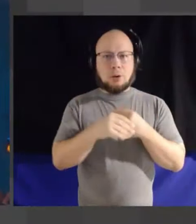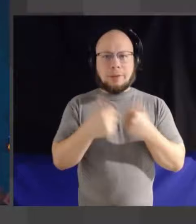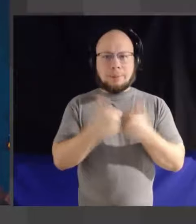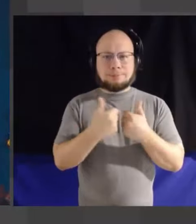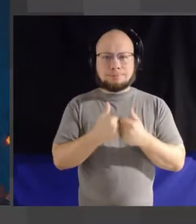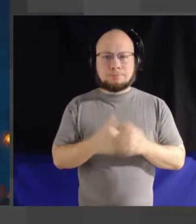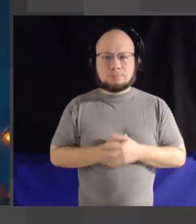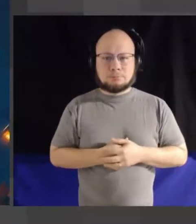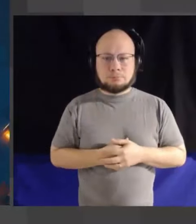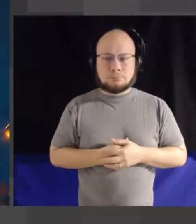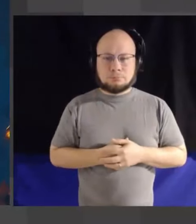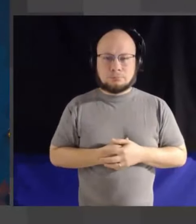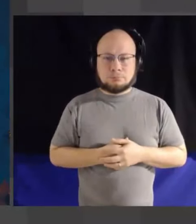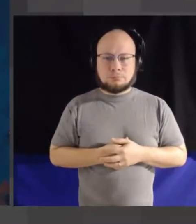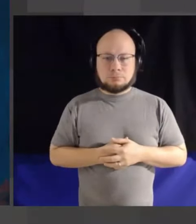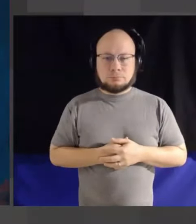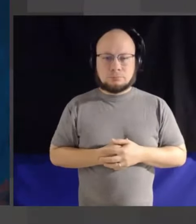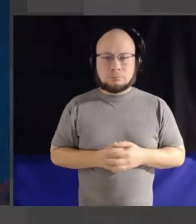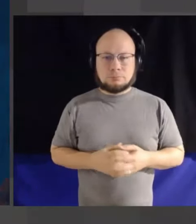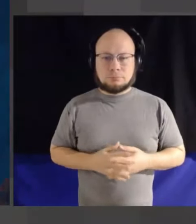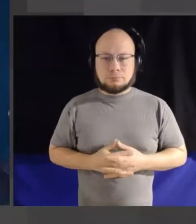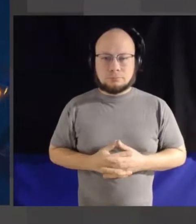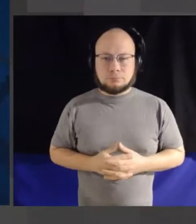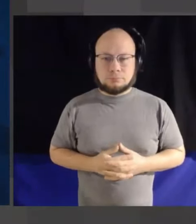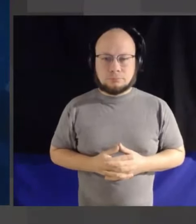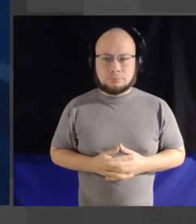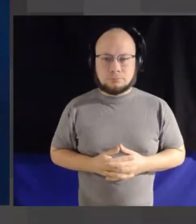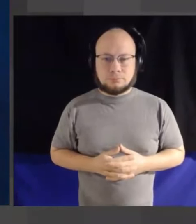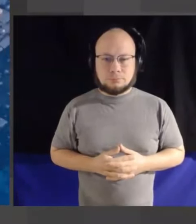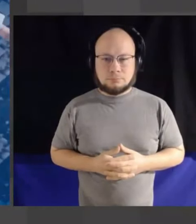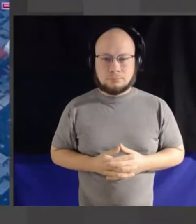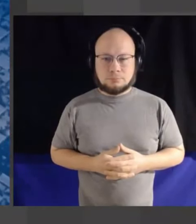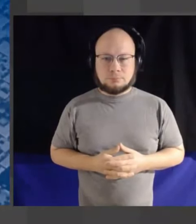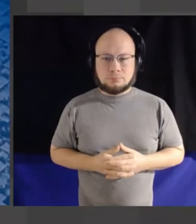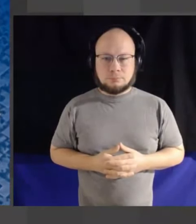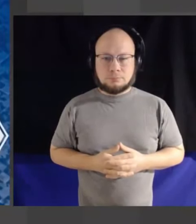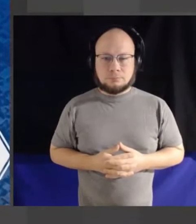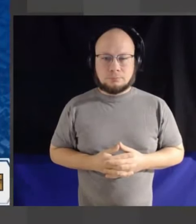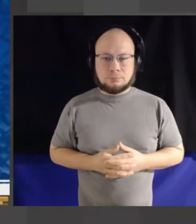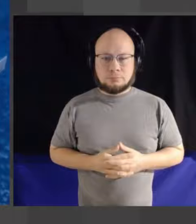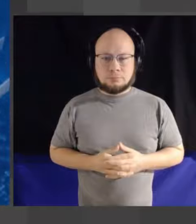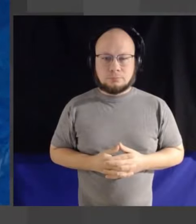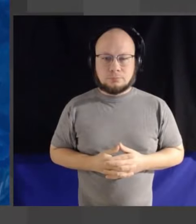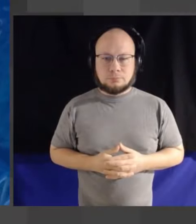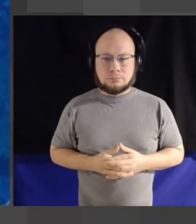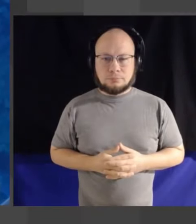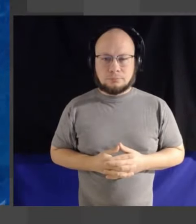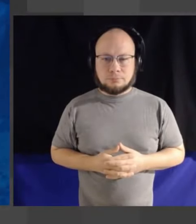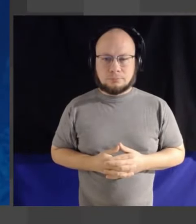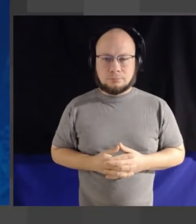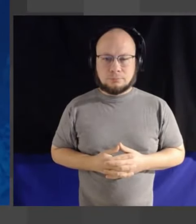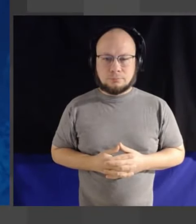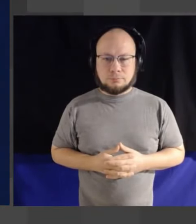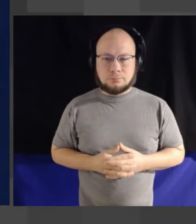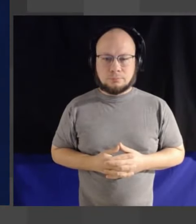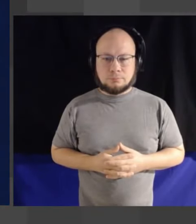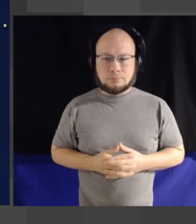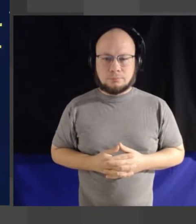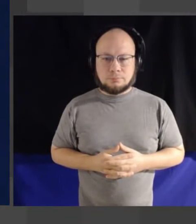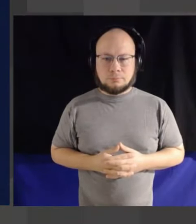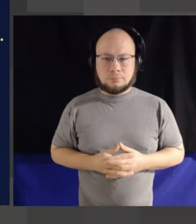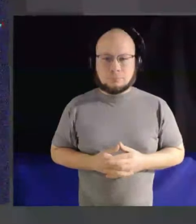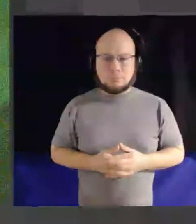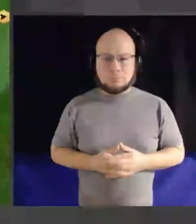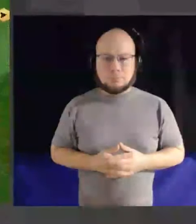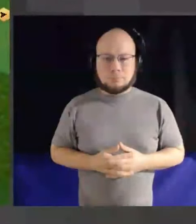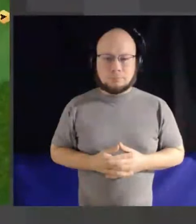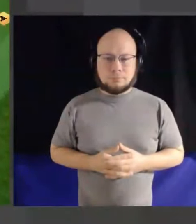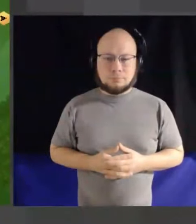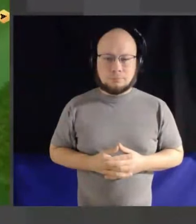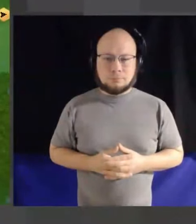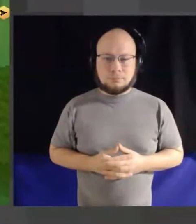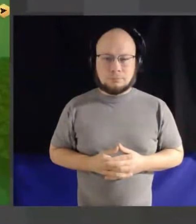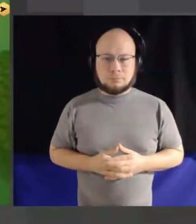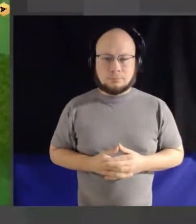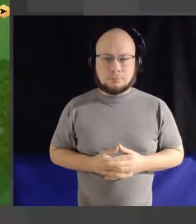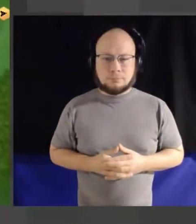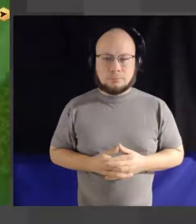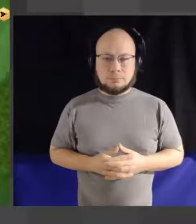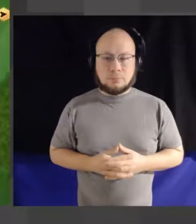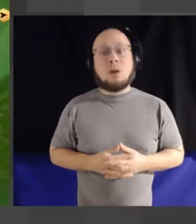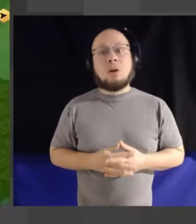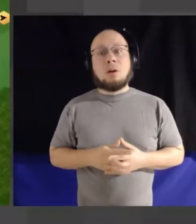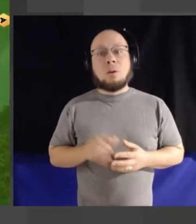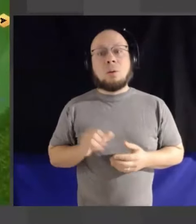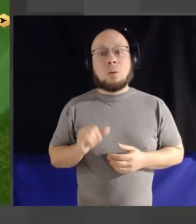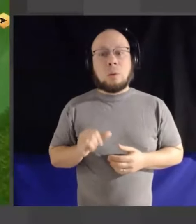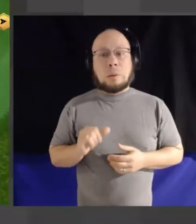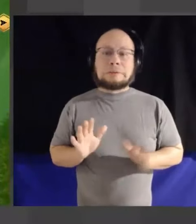COOLEST THINGS THAT HAS POSSIBLY